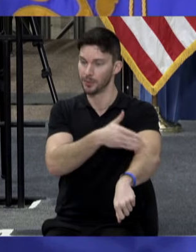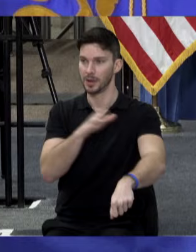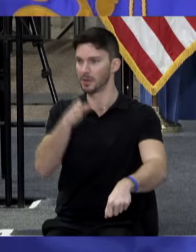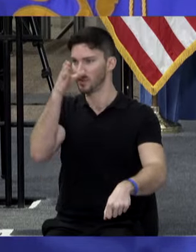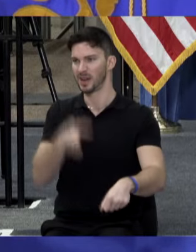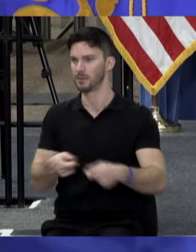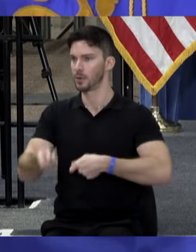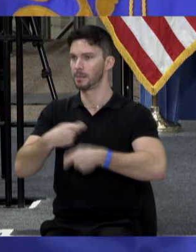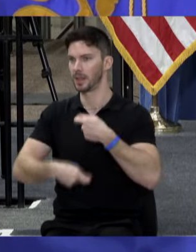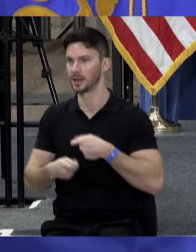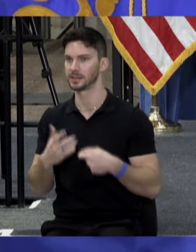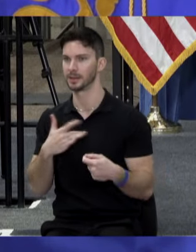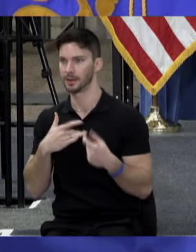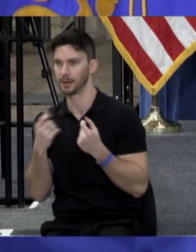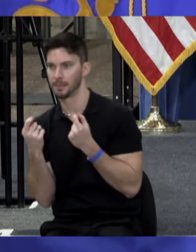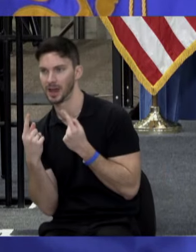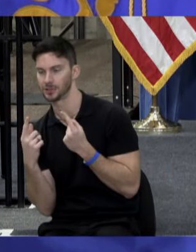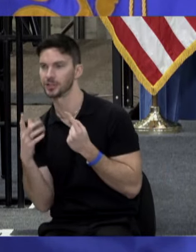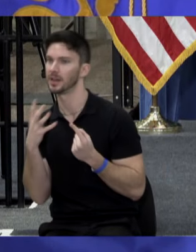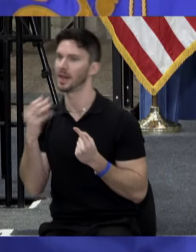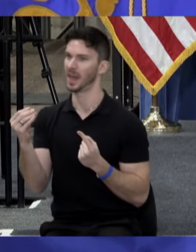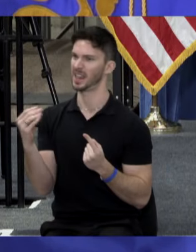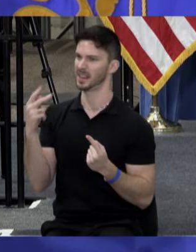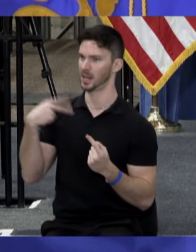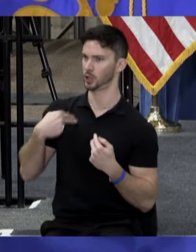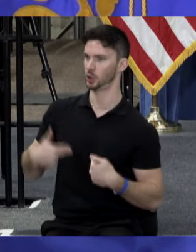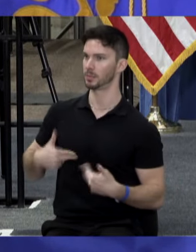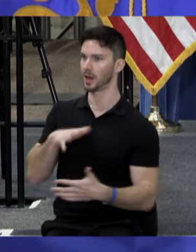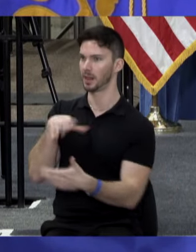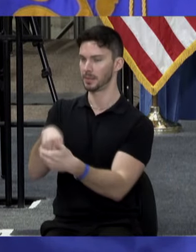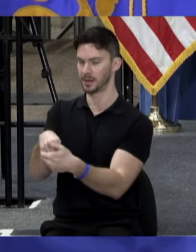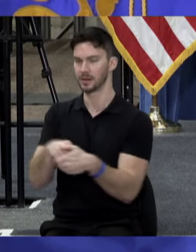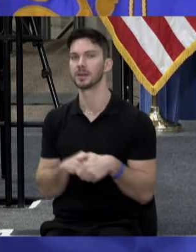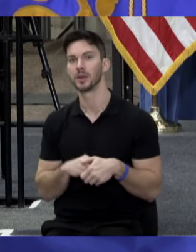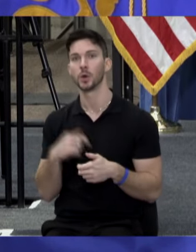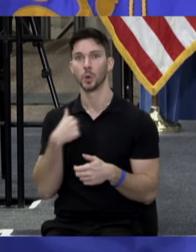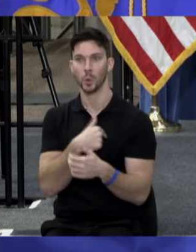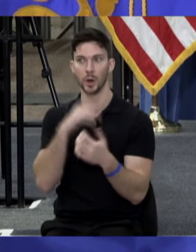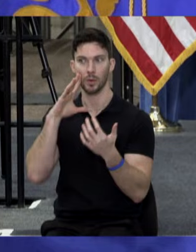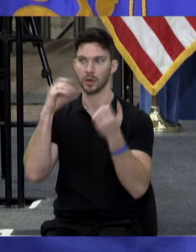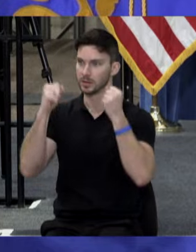replace the human element. We will champion innovation, but we will never forget that the